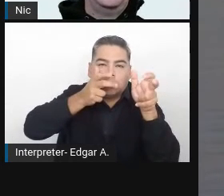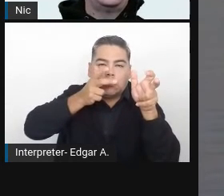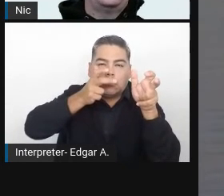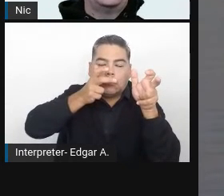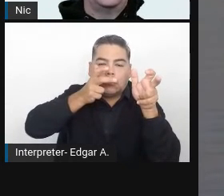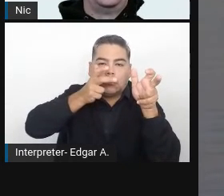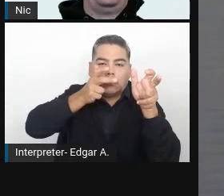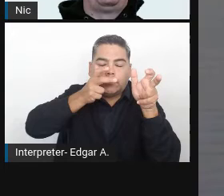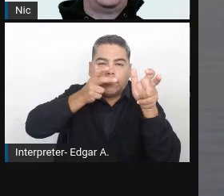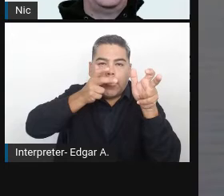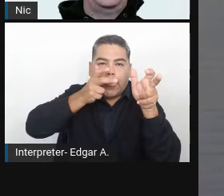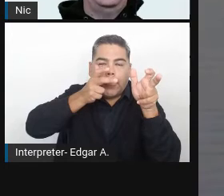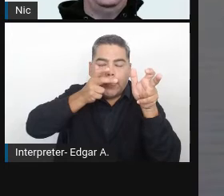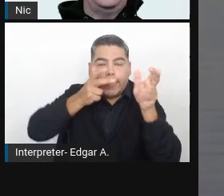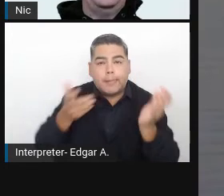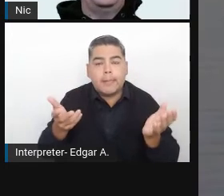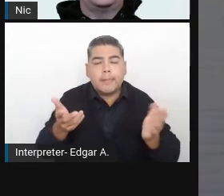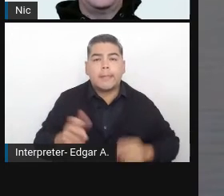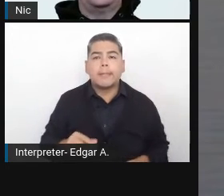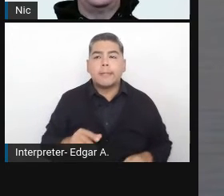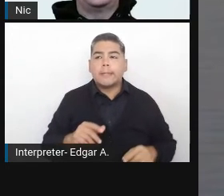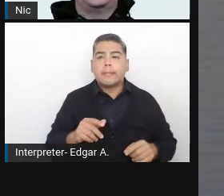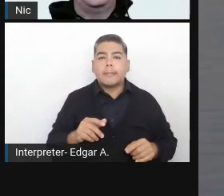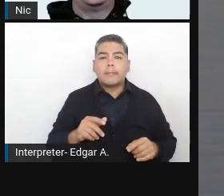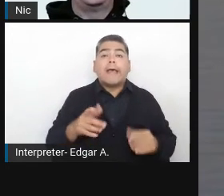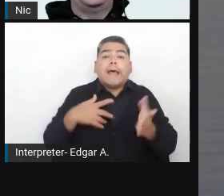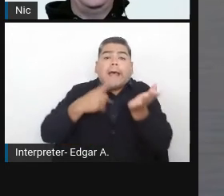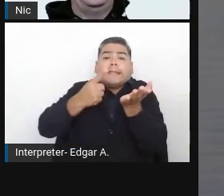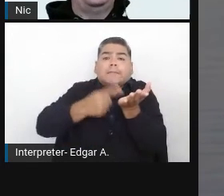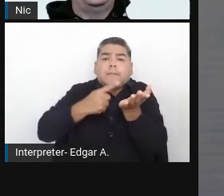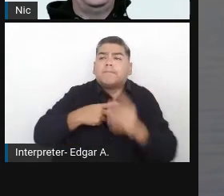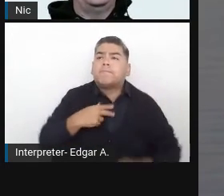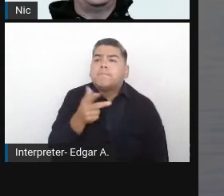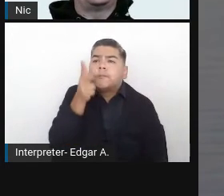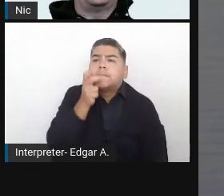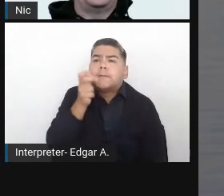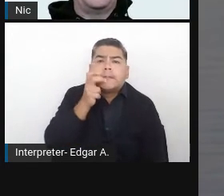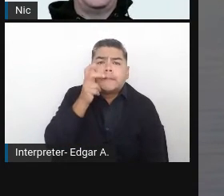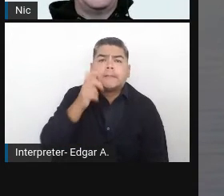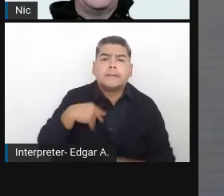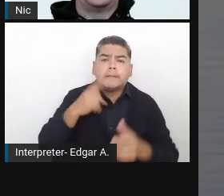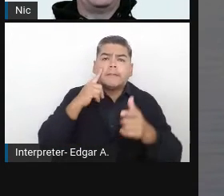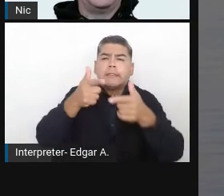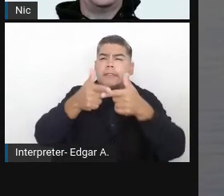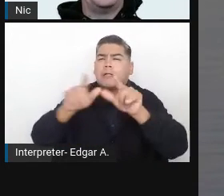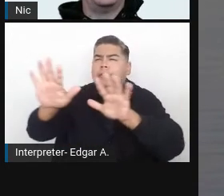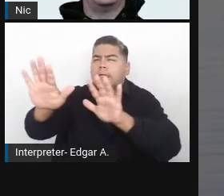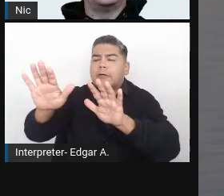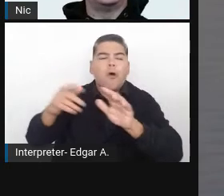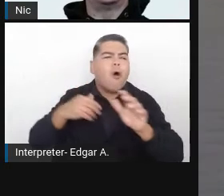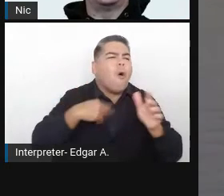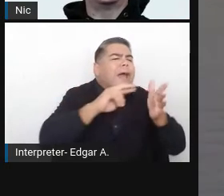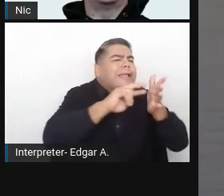Let's face it, hearing ableist language isn't anywhere near as problematic as being unable to see your doctor